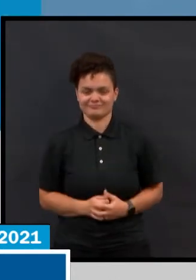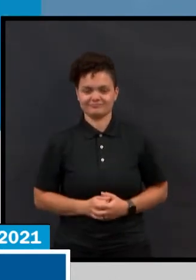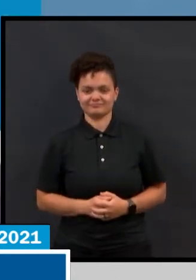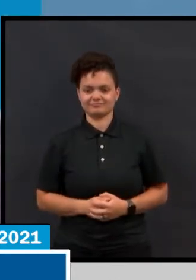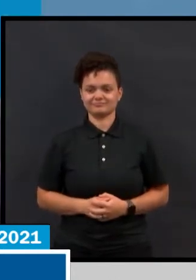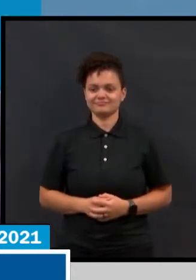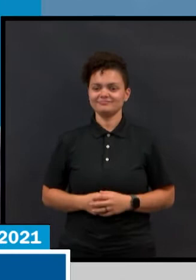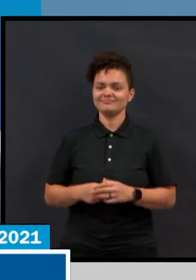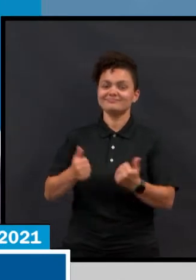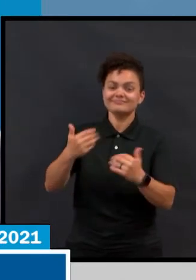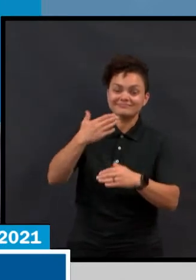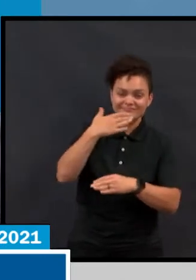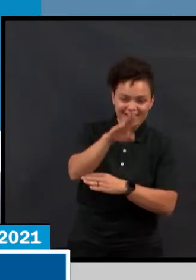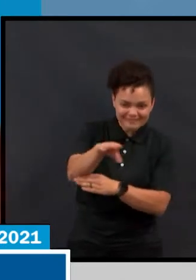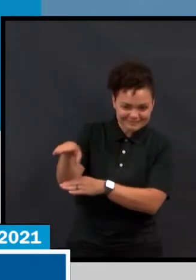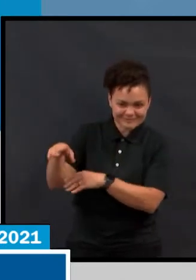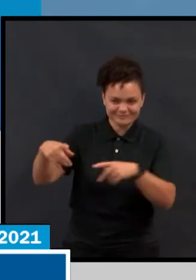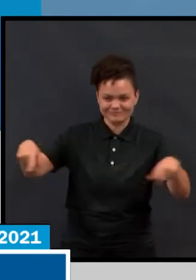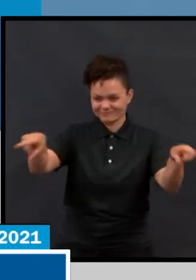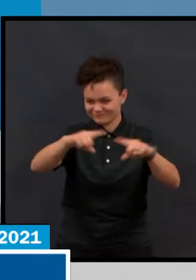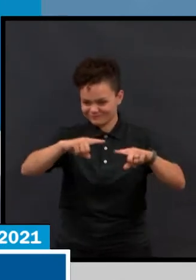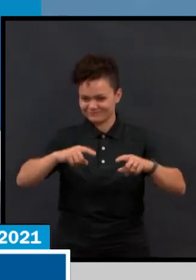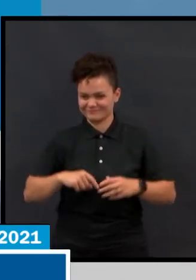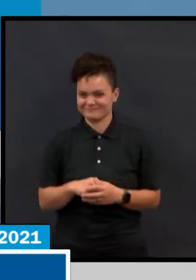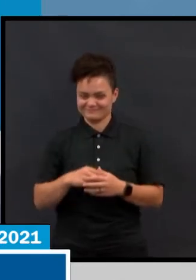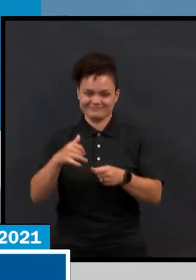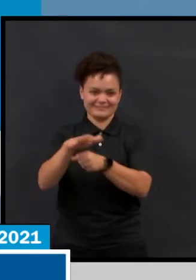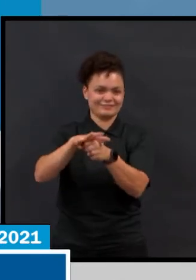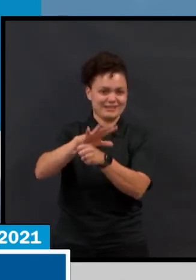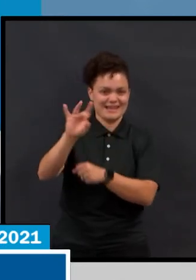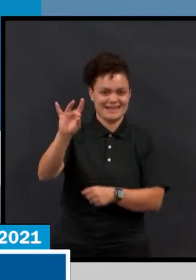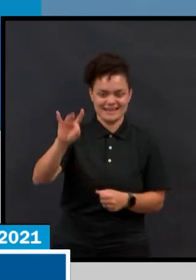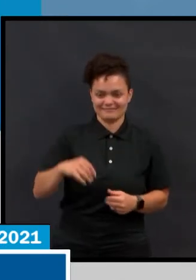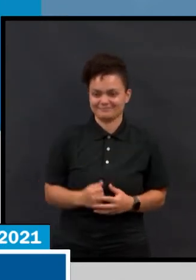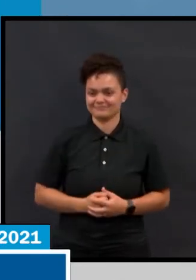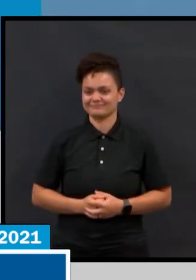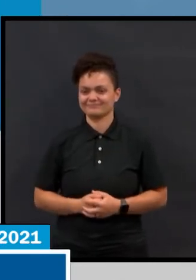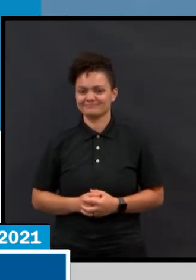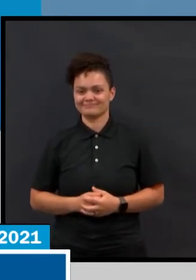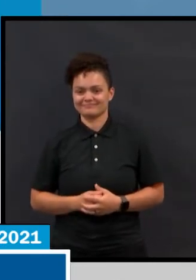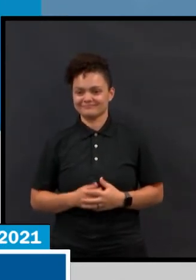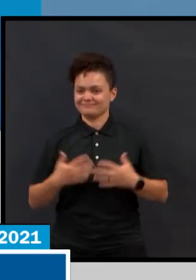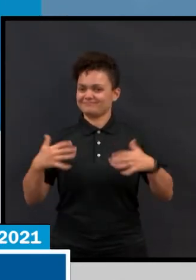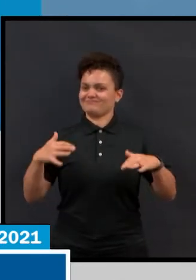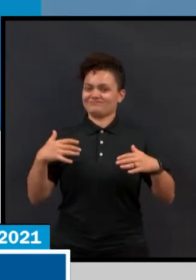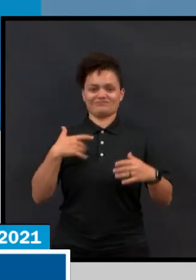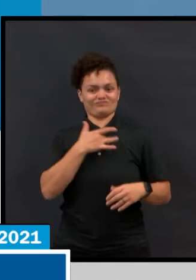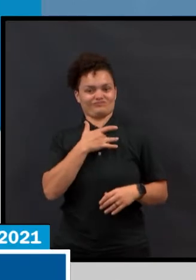all of the district 8 residents i'm so honored once again that you are hosting us uh i'll bet